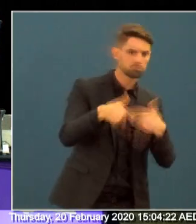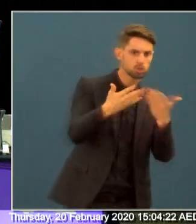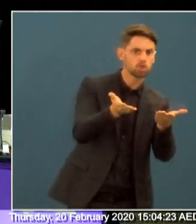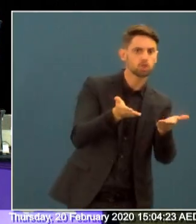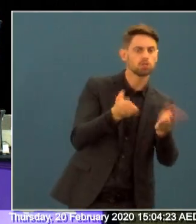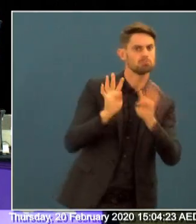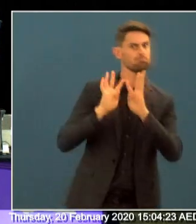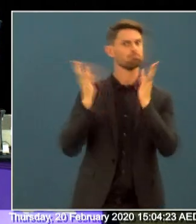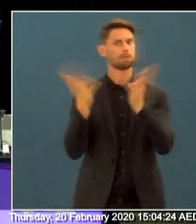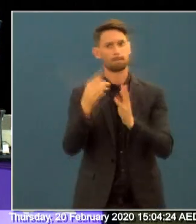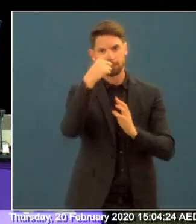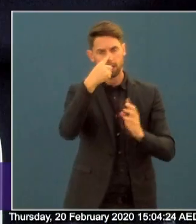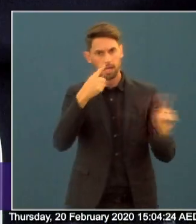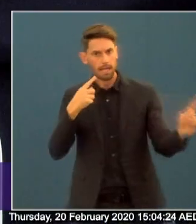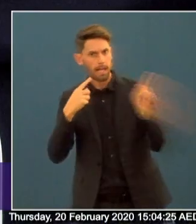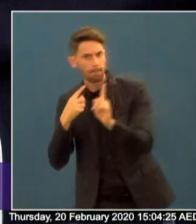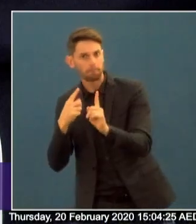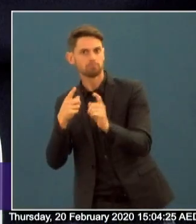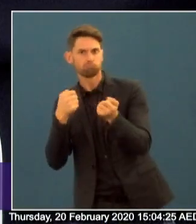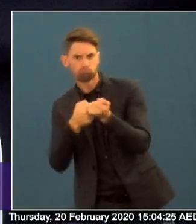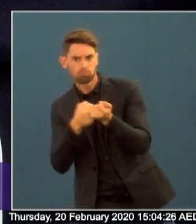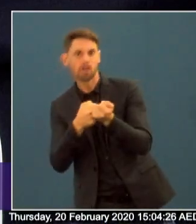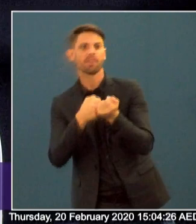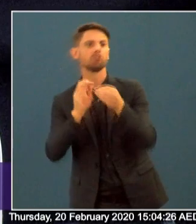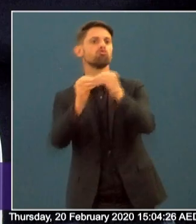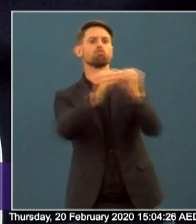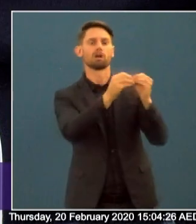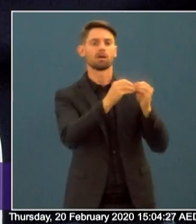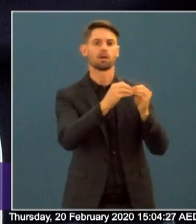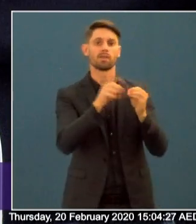State-based funding. The — New South Wales Health. How did it come about?